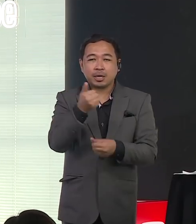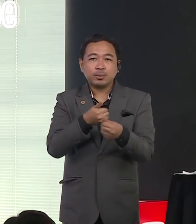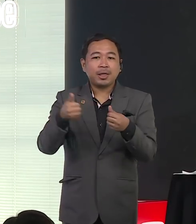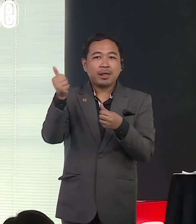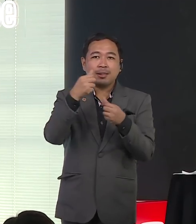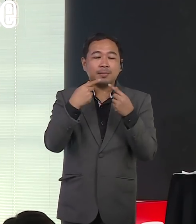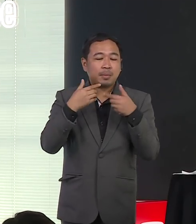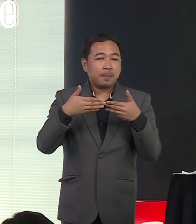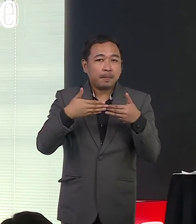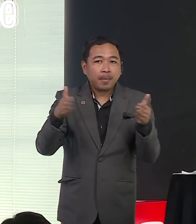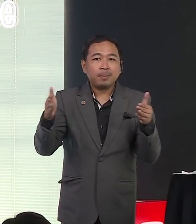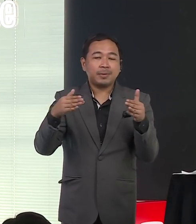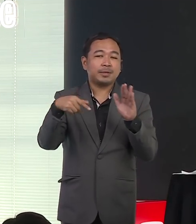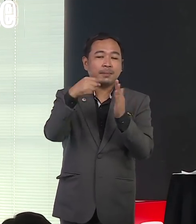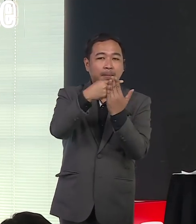Thank you. Thank you very much for coming today.